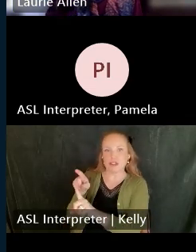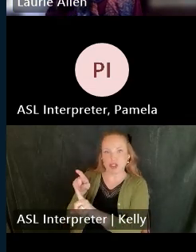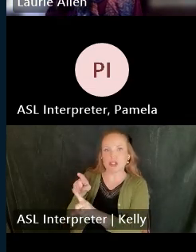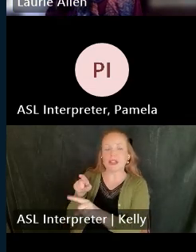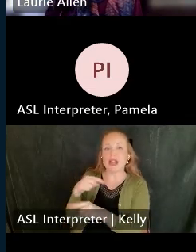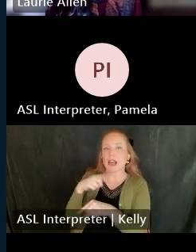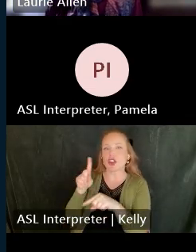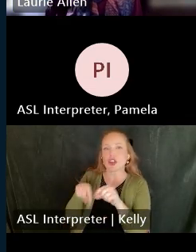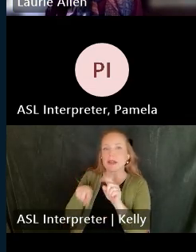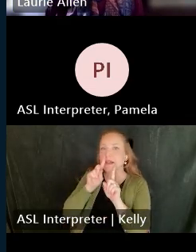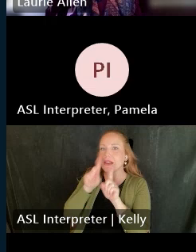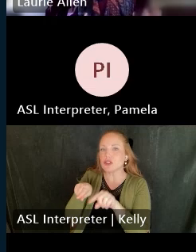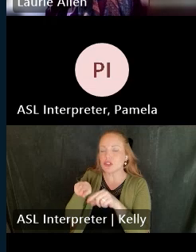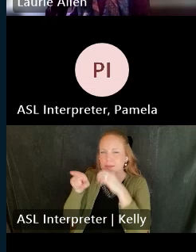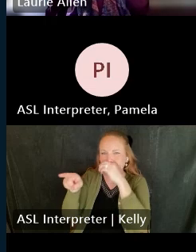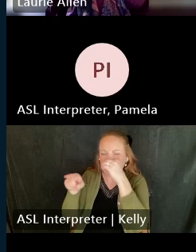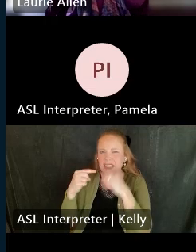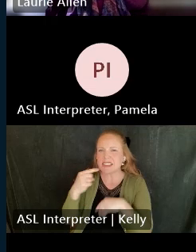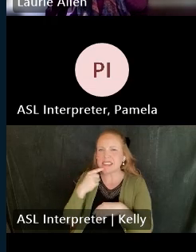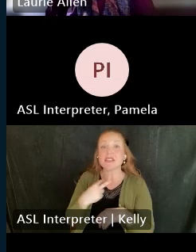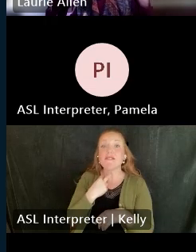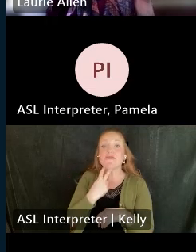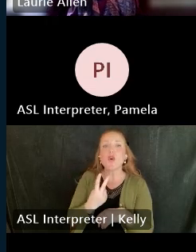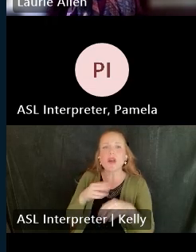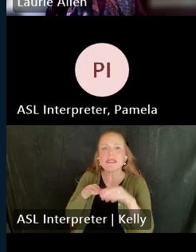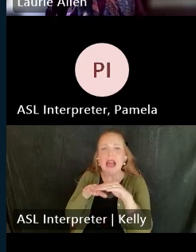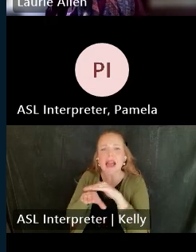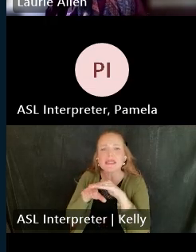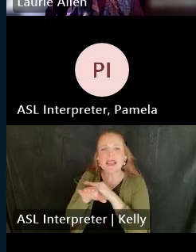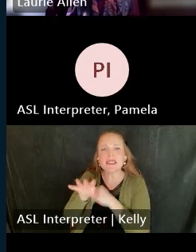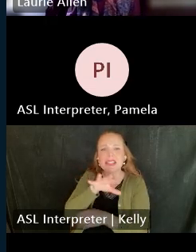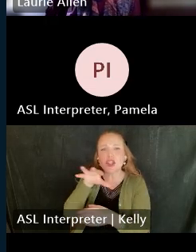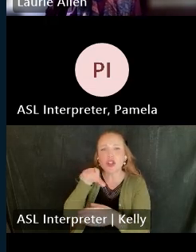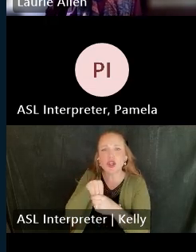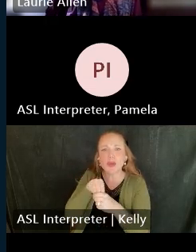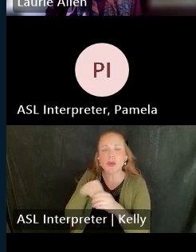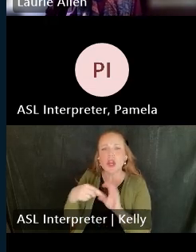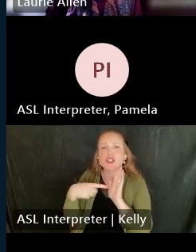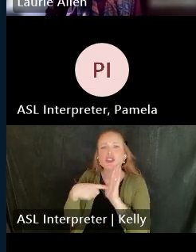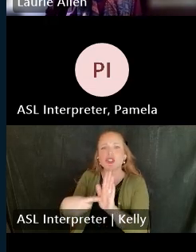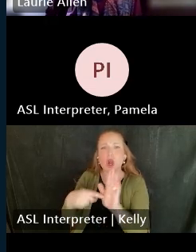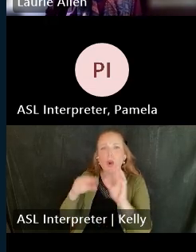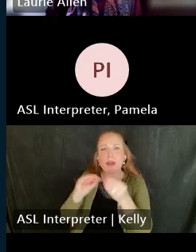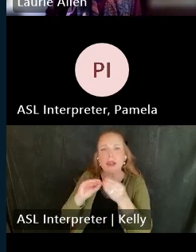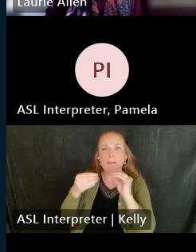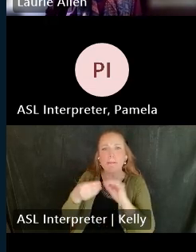It says, “Does Voice Access include a Show Numbers feature like voice computer?